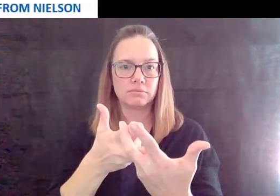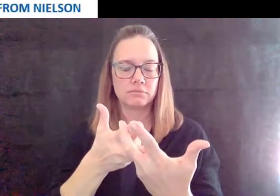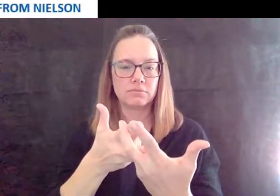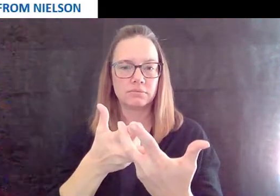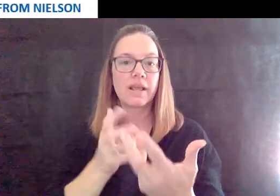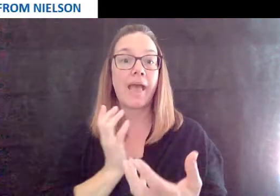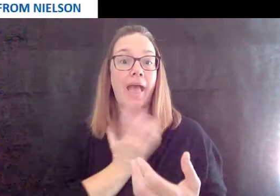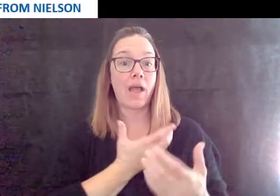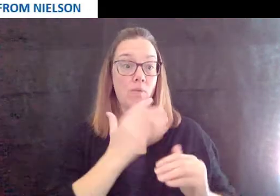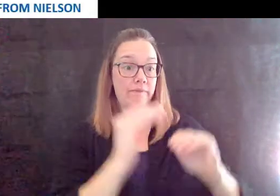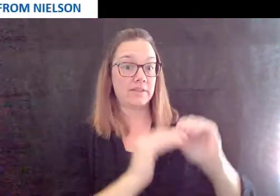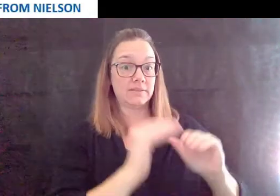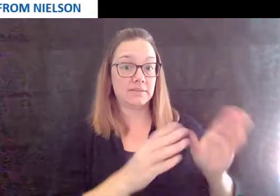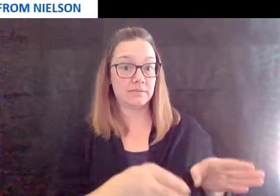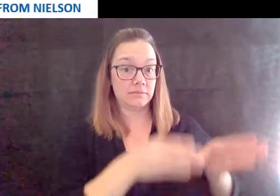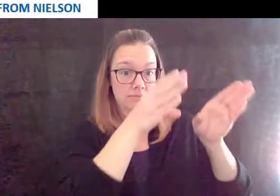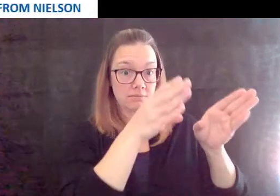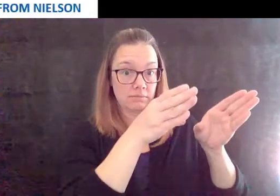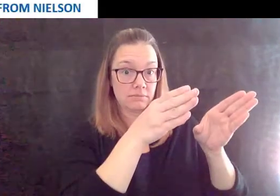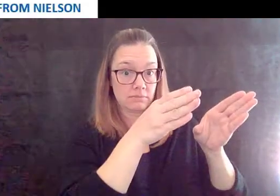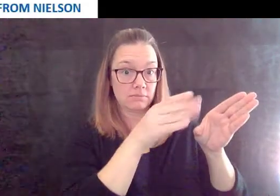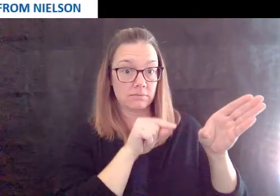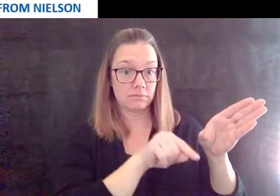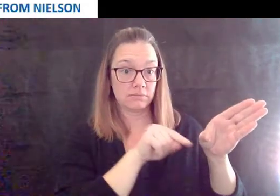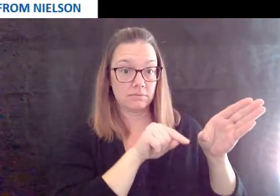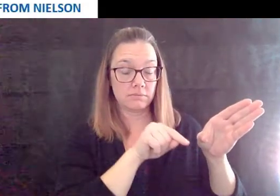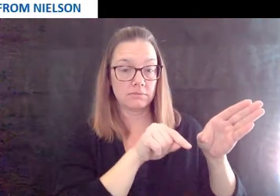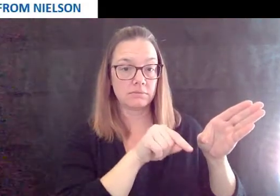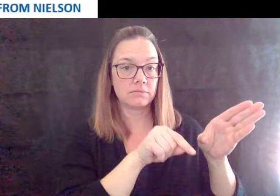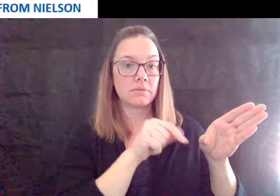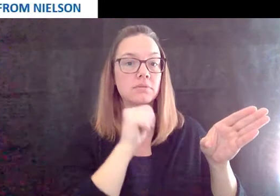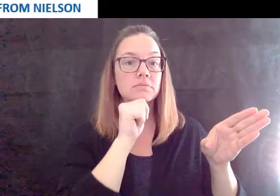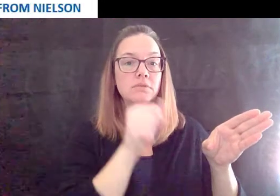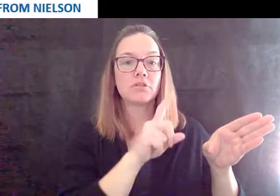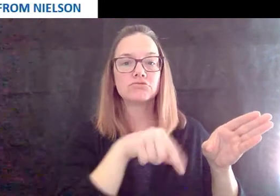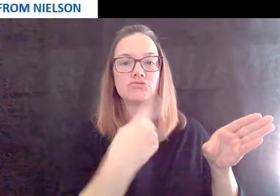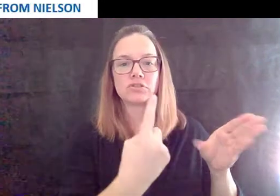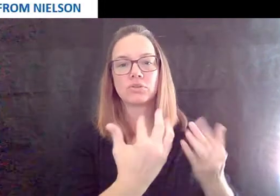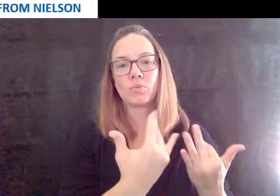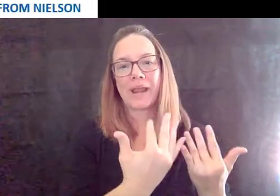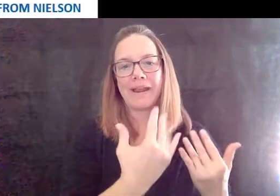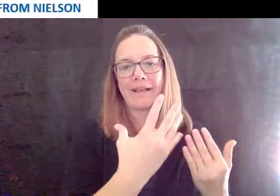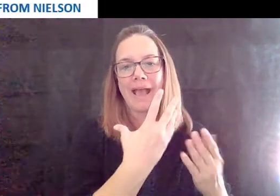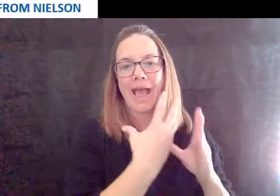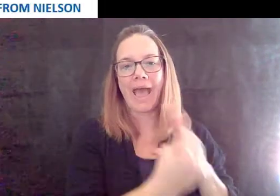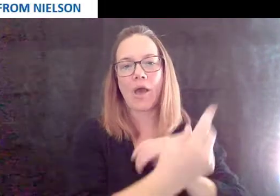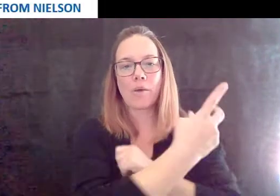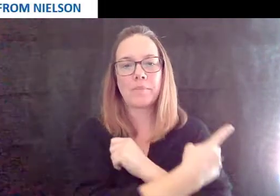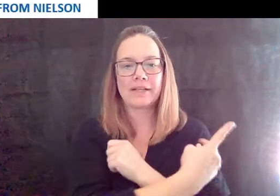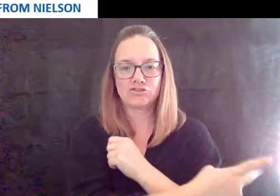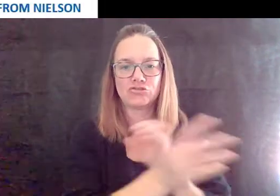You know, our brick and mortar stores [AUDIO OUT] not just waiting in an outpatient office for people